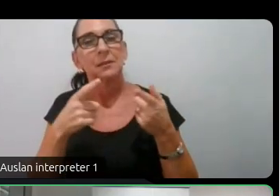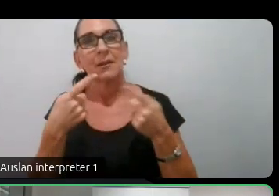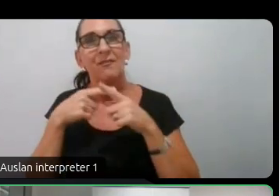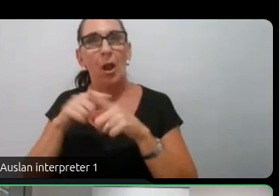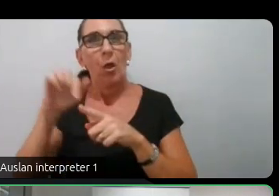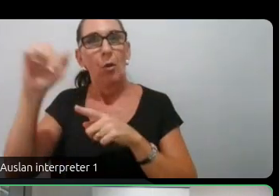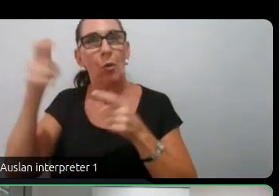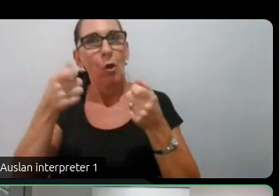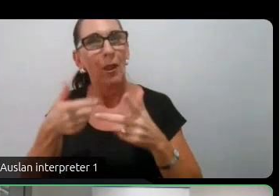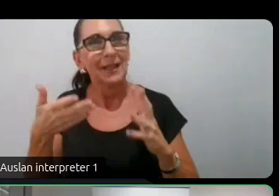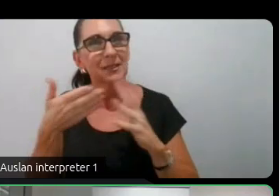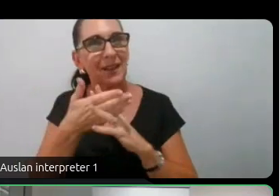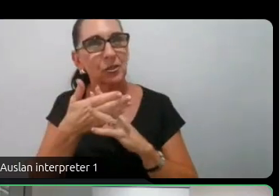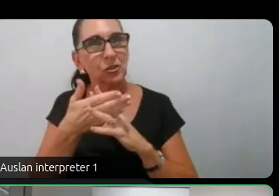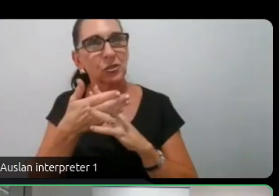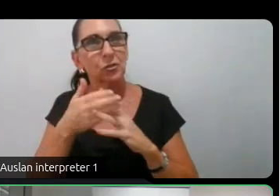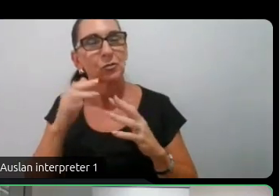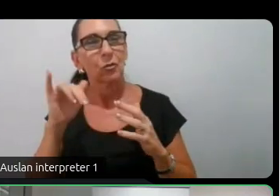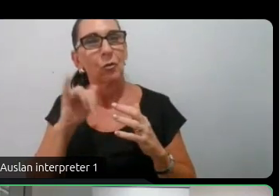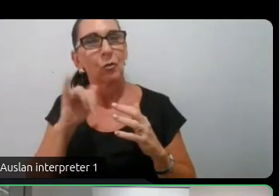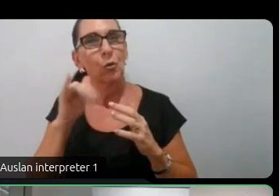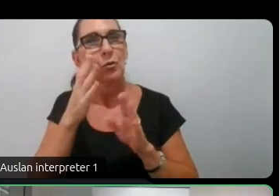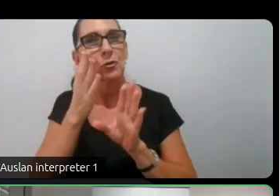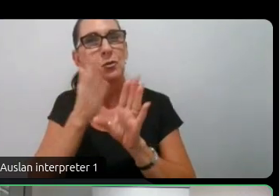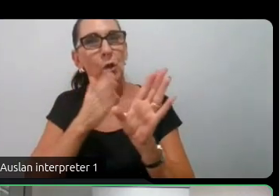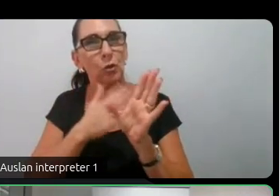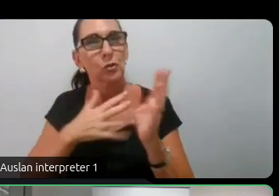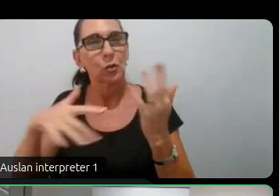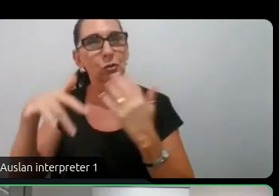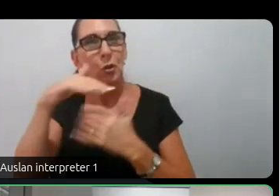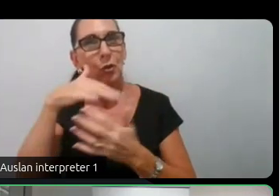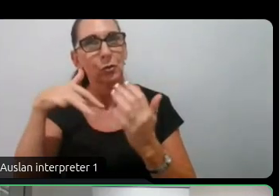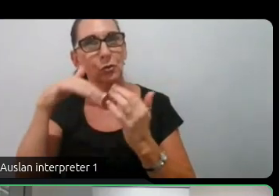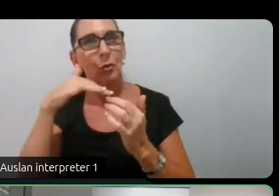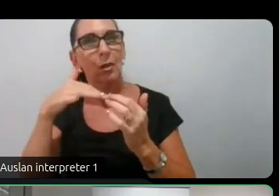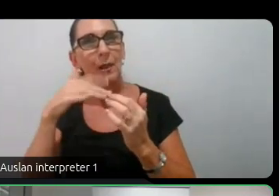a substantially reduced functional capacity and those requirements. So something to keep in mind.